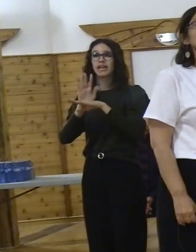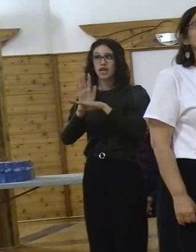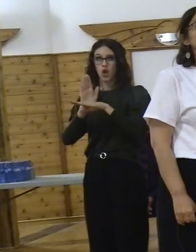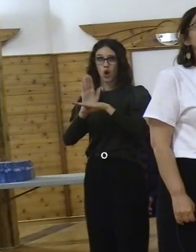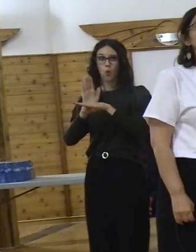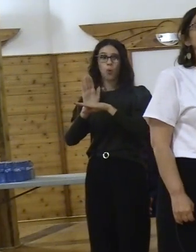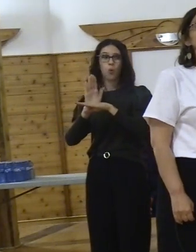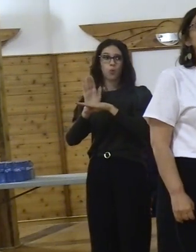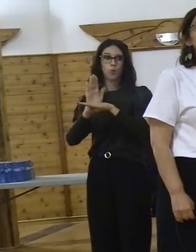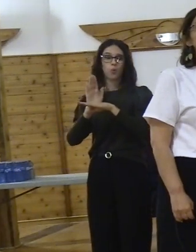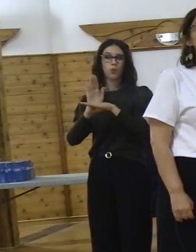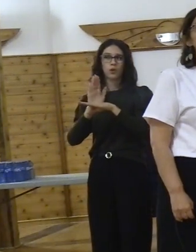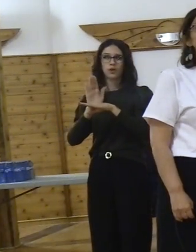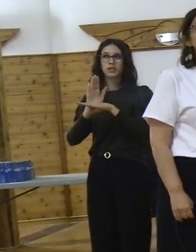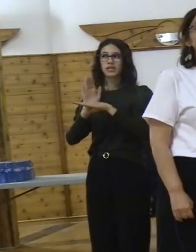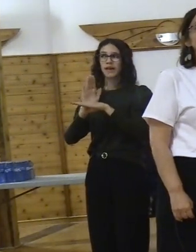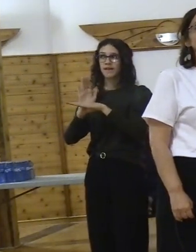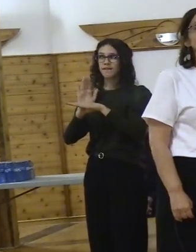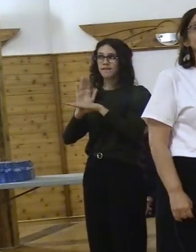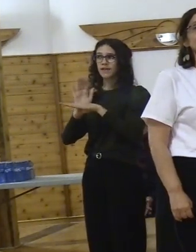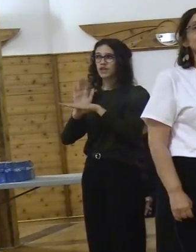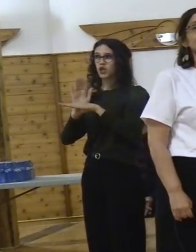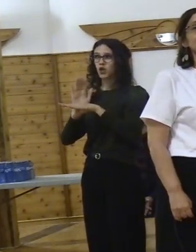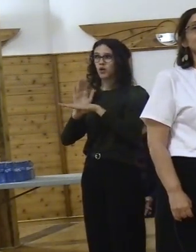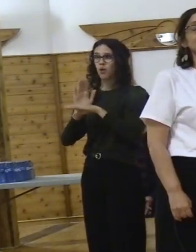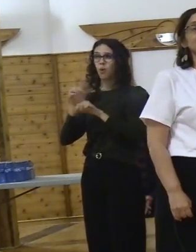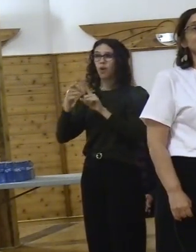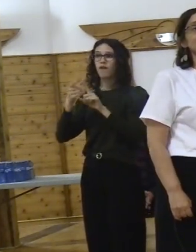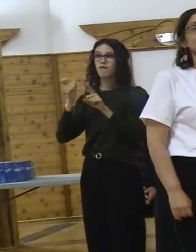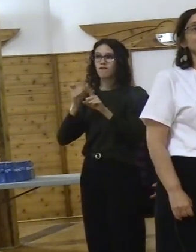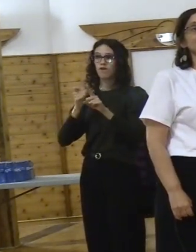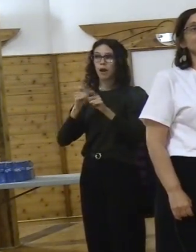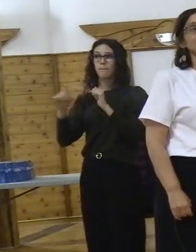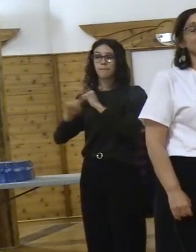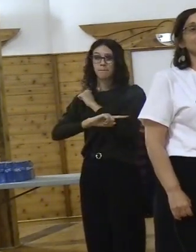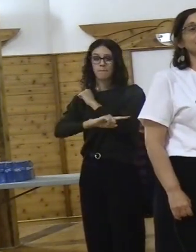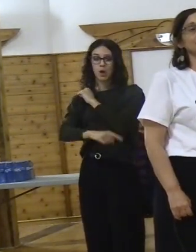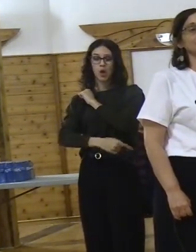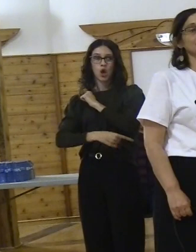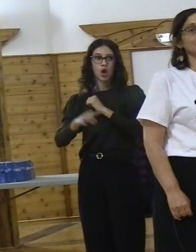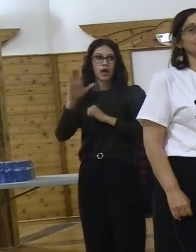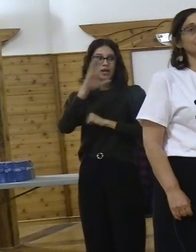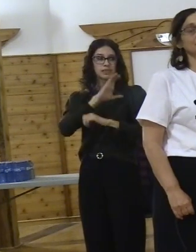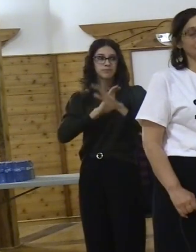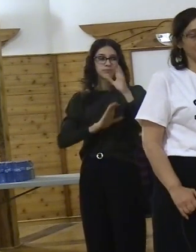They didn't use heavy machinery. They used race.